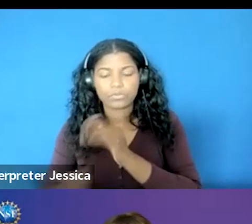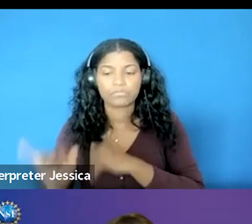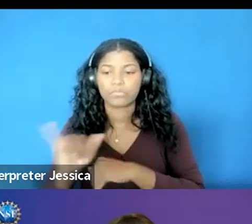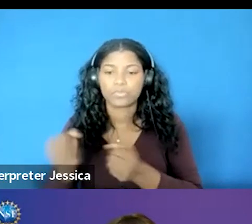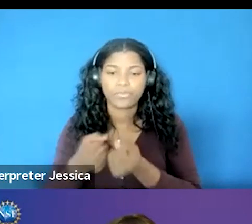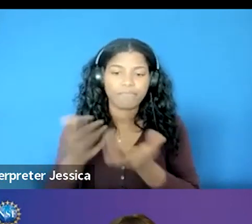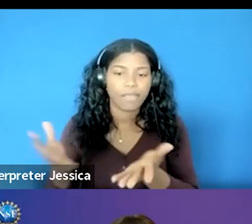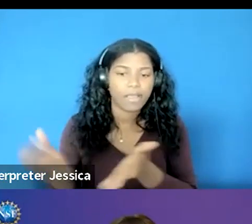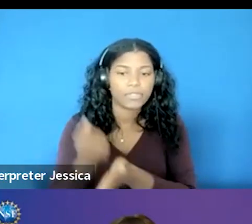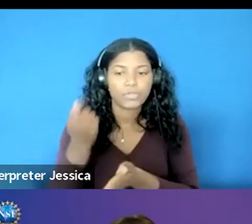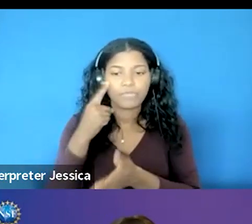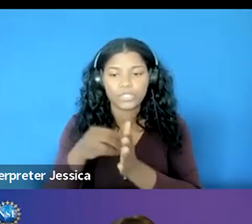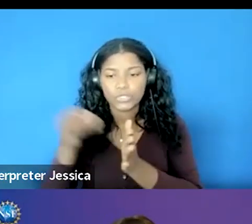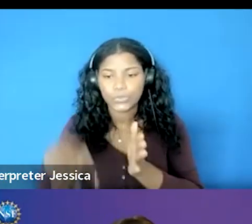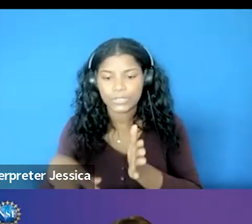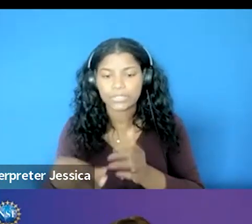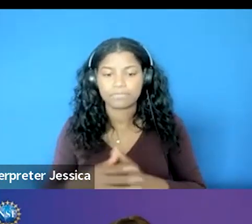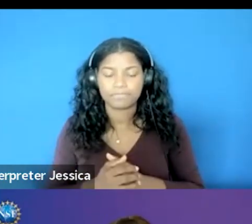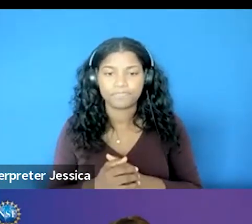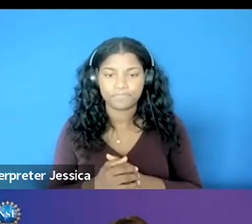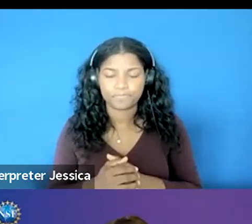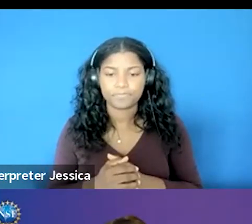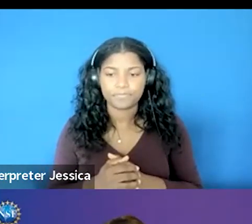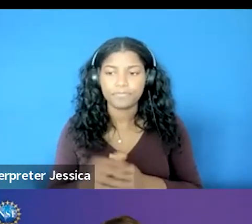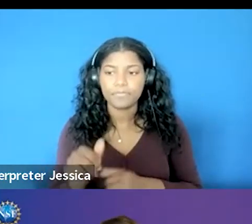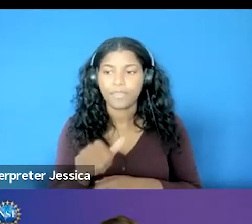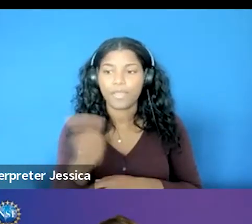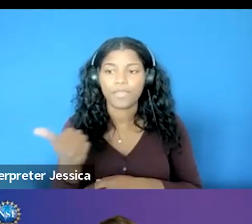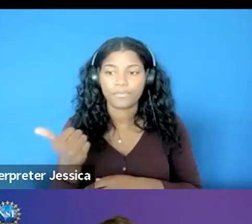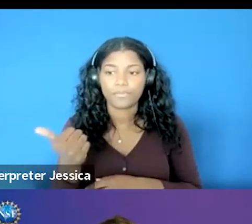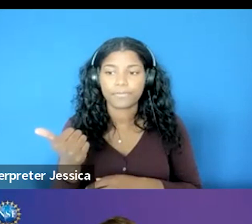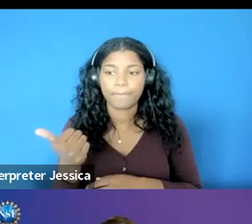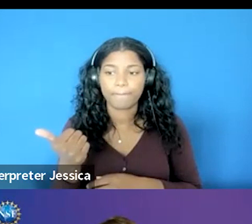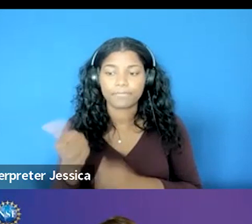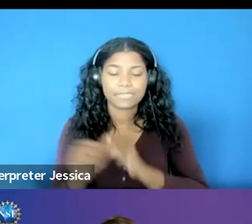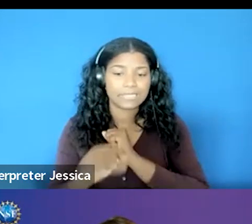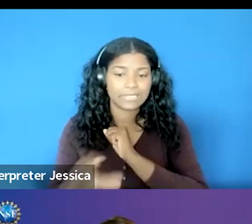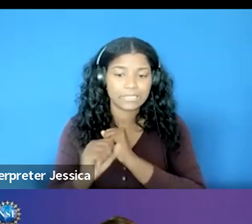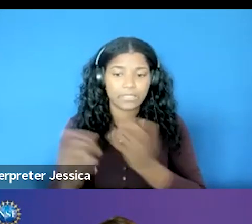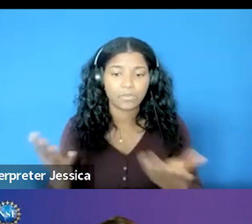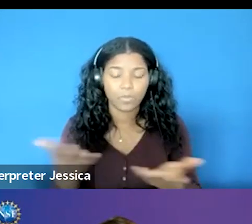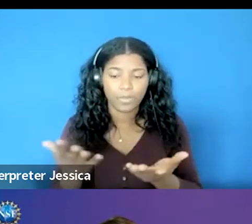for students at your institution. Another solicitation that might be particularly, or funding opportunity